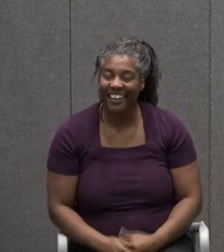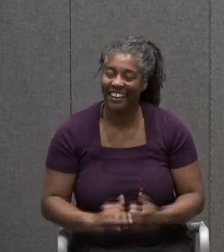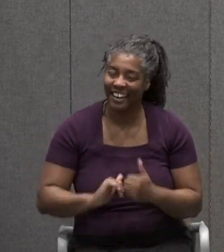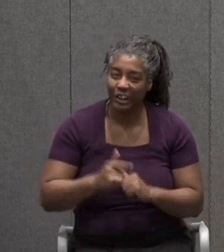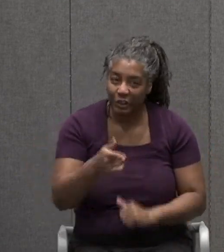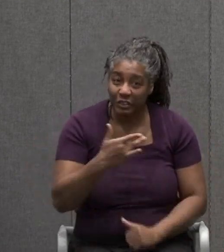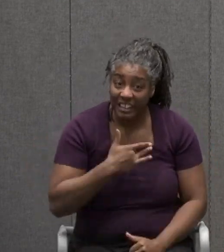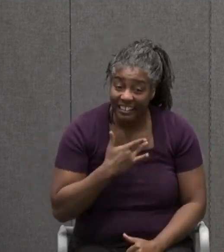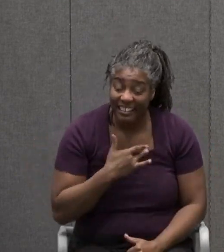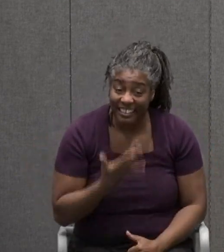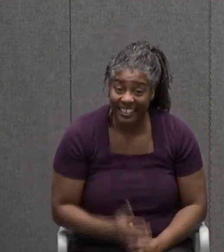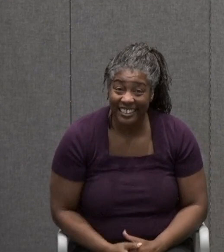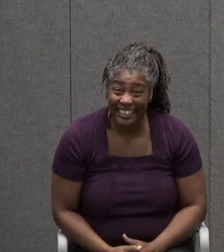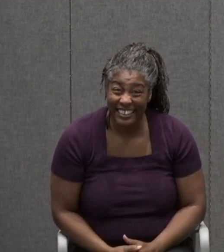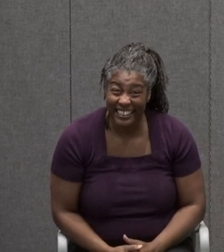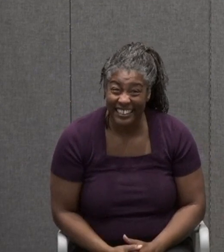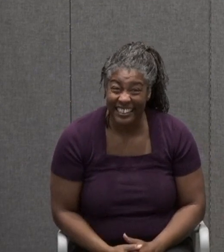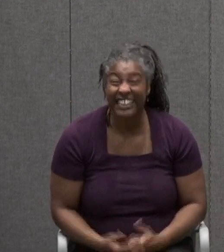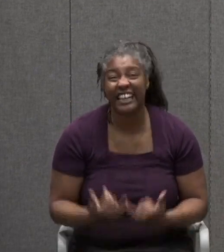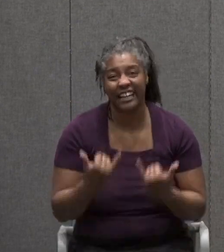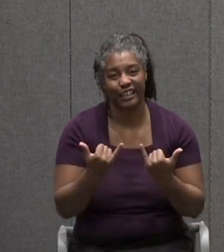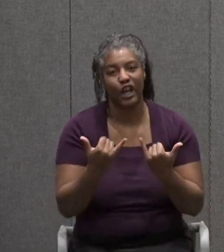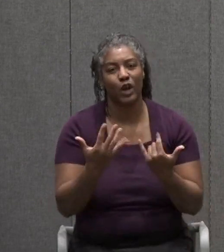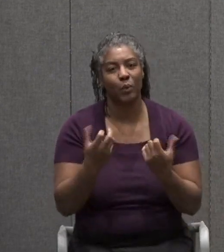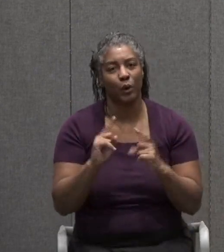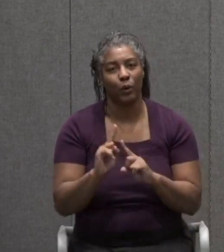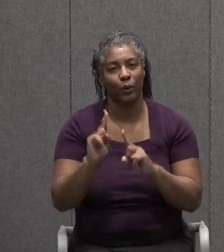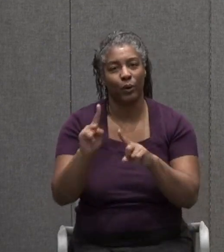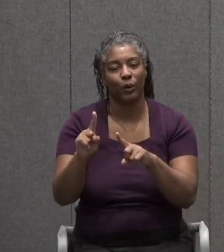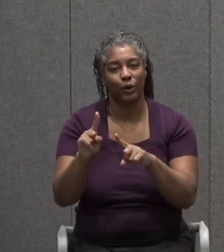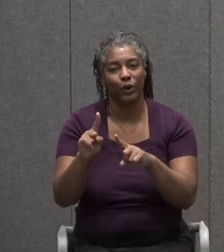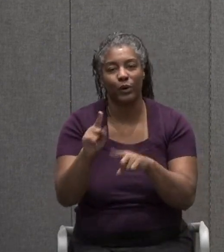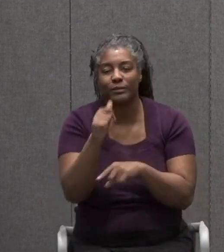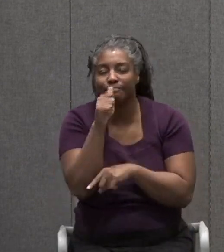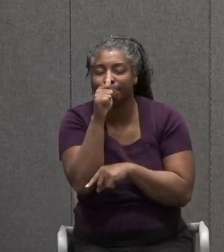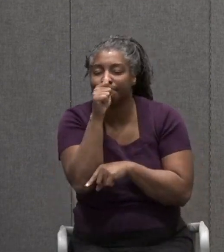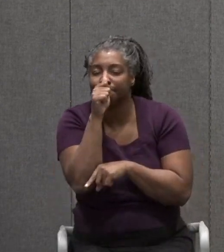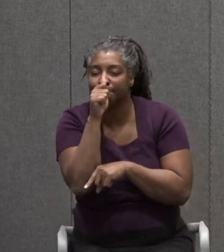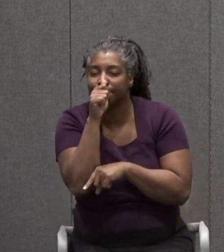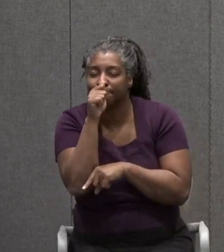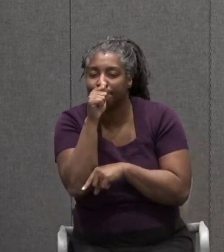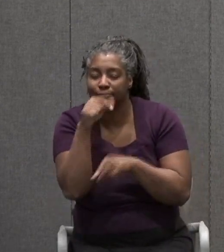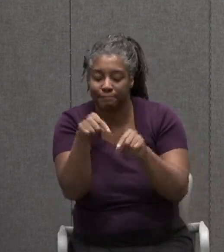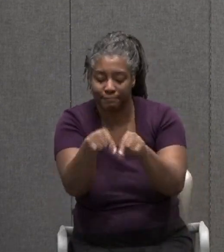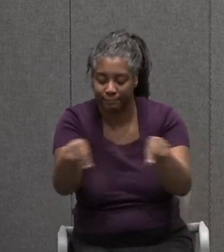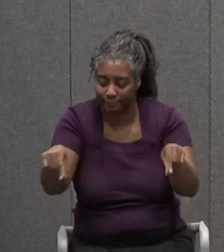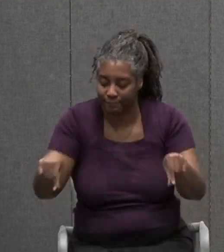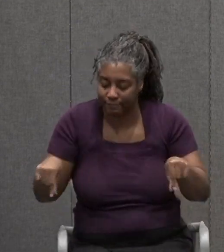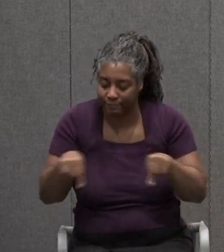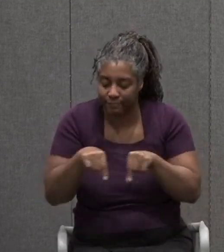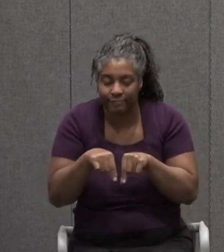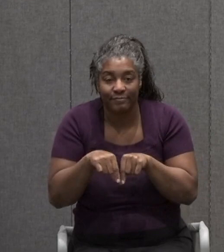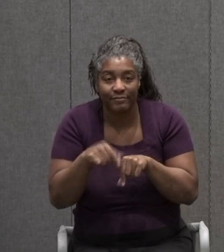You must be ready for a trip to the secret garden. Am I right? I know I am. But I'm gonna lead you through the secret garden.